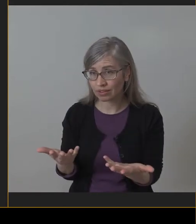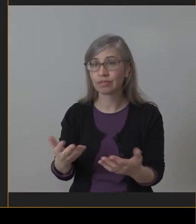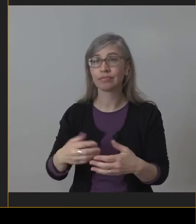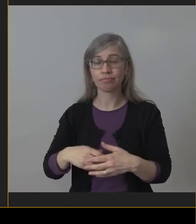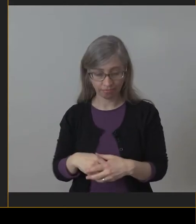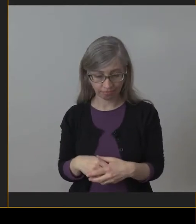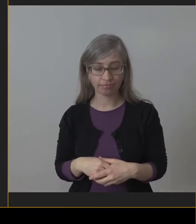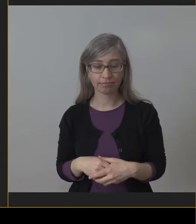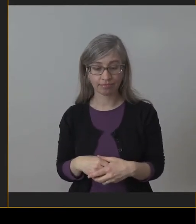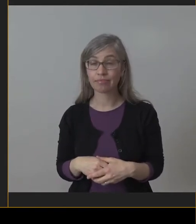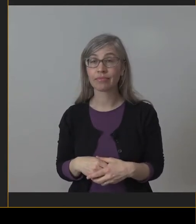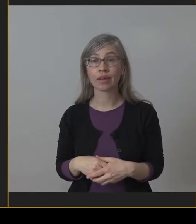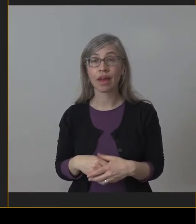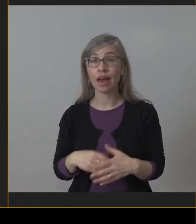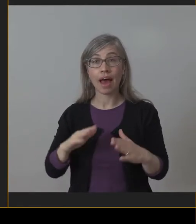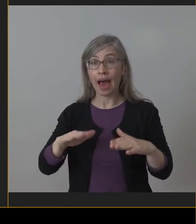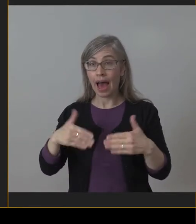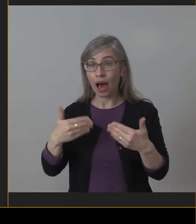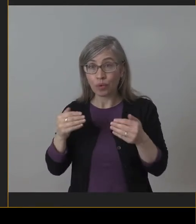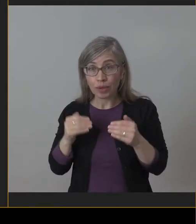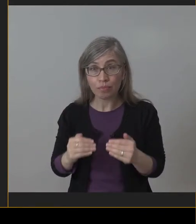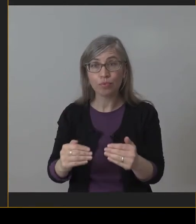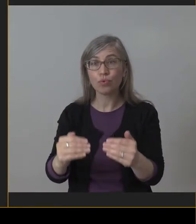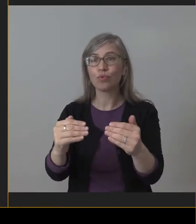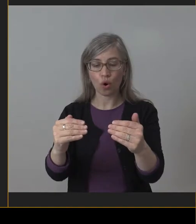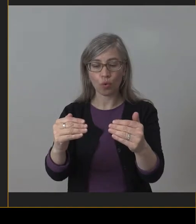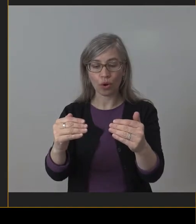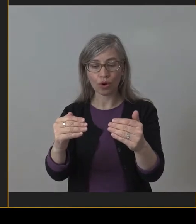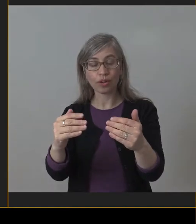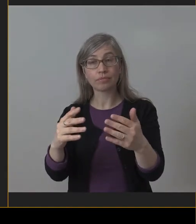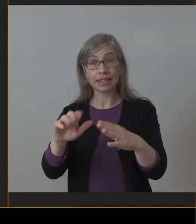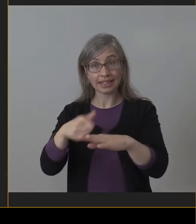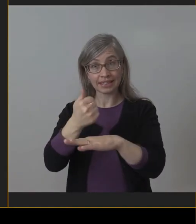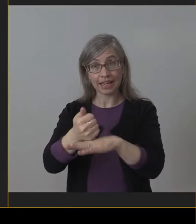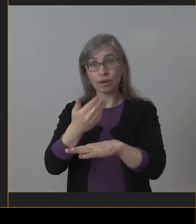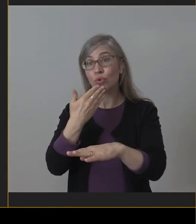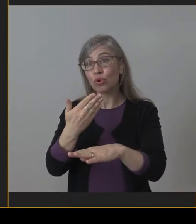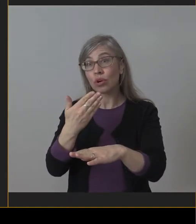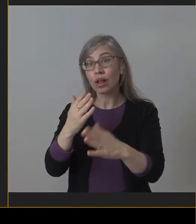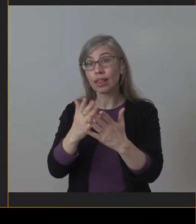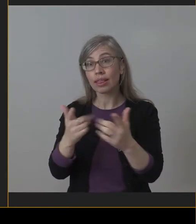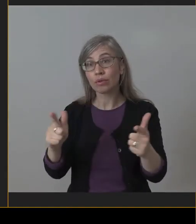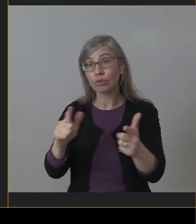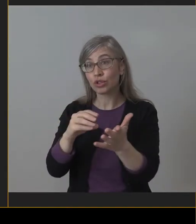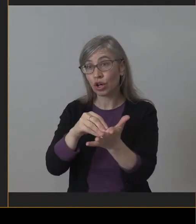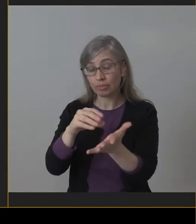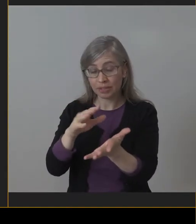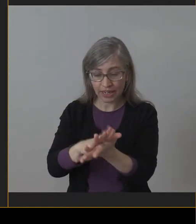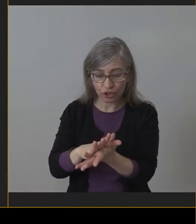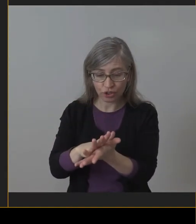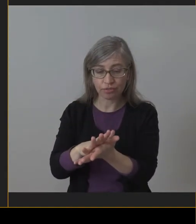What is the way forward to set up a program that would include deaf signers and linguists